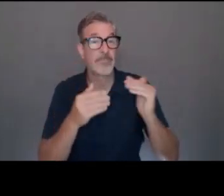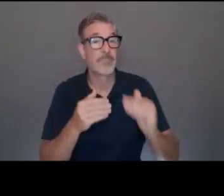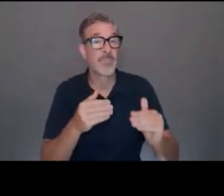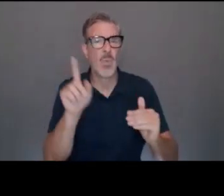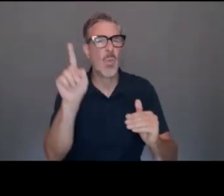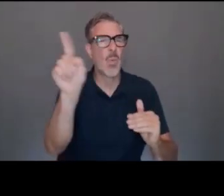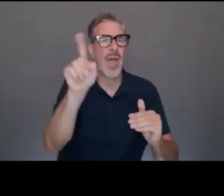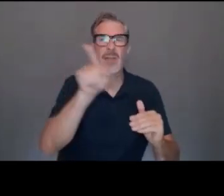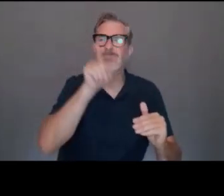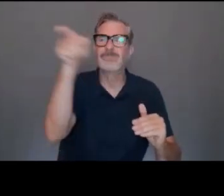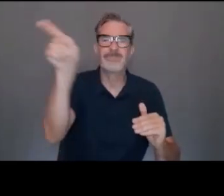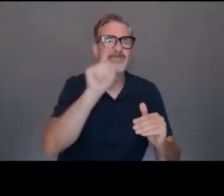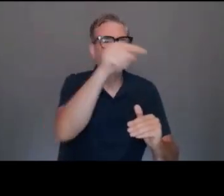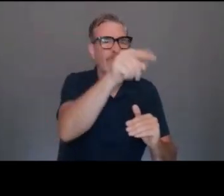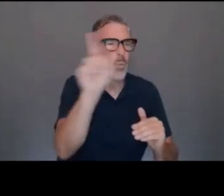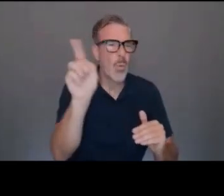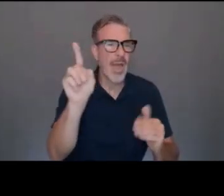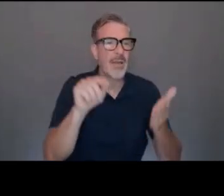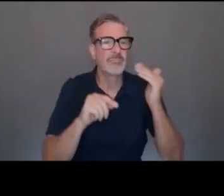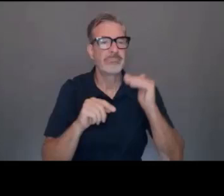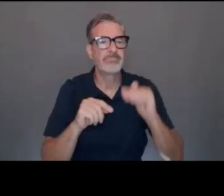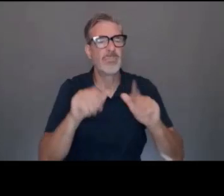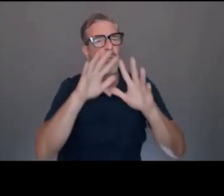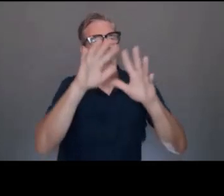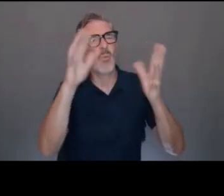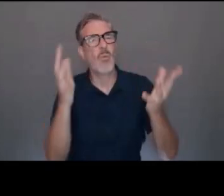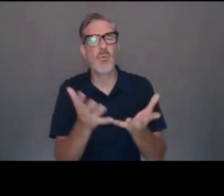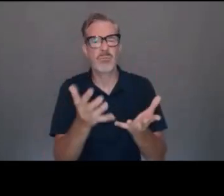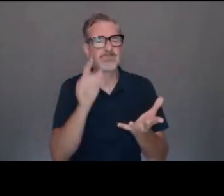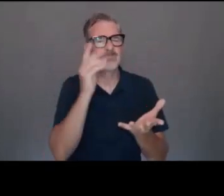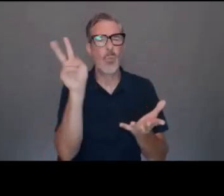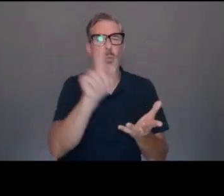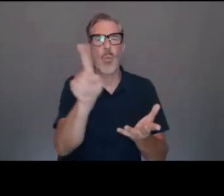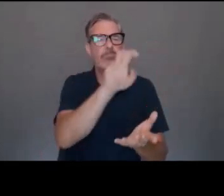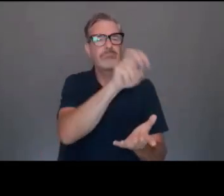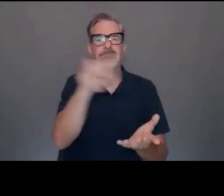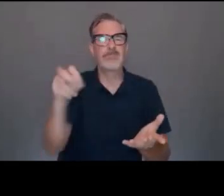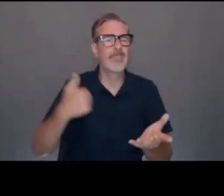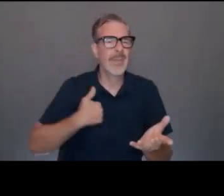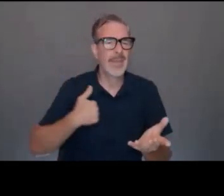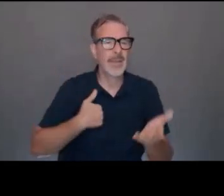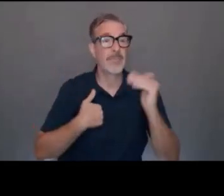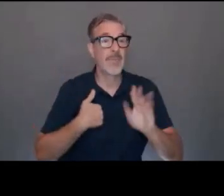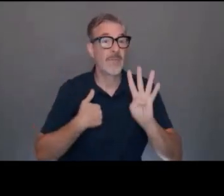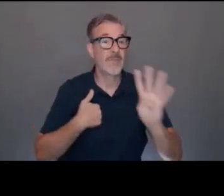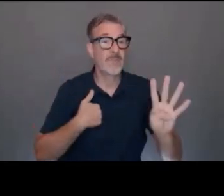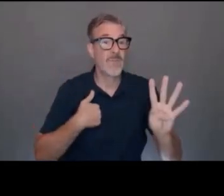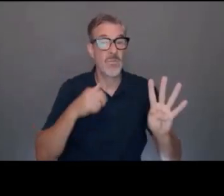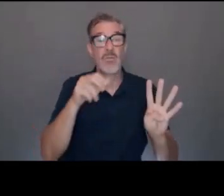Three, Overview - Destinations in Canada. Four, Overview - Destinations Outside of Canada.